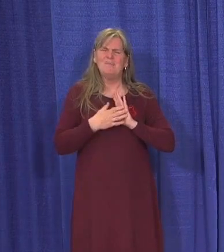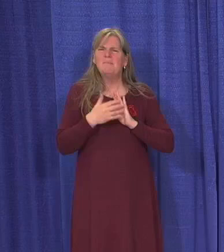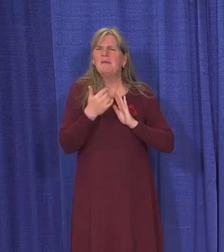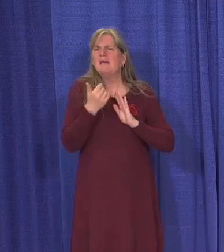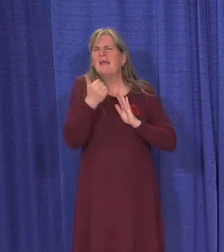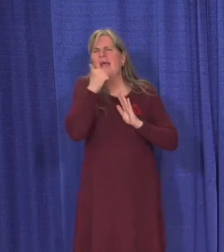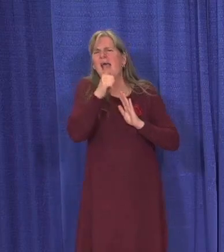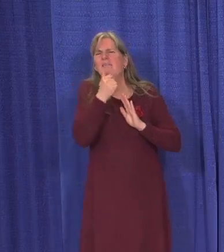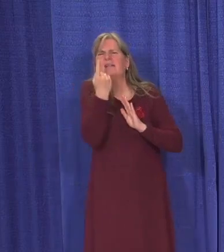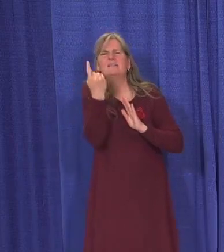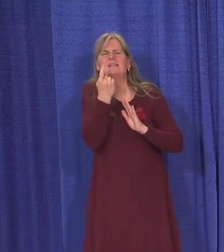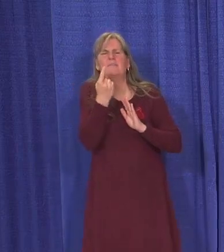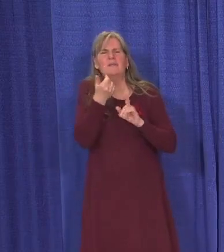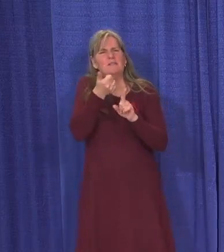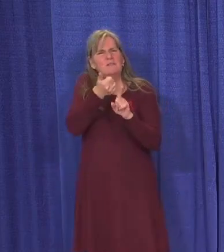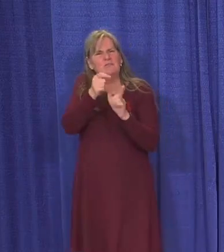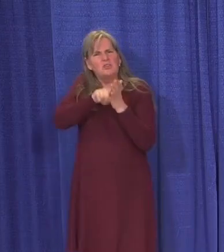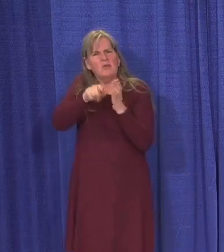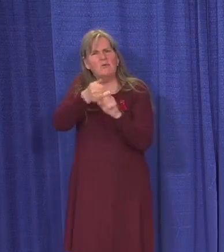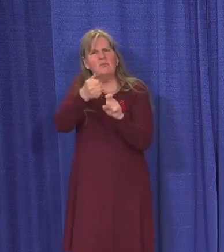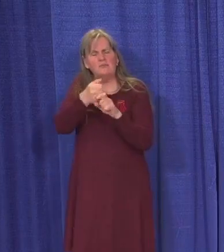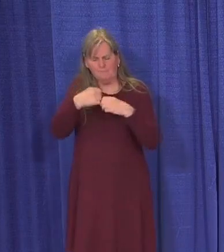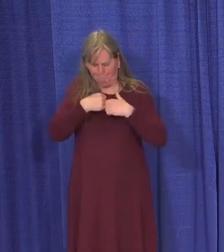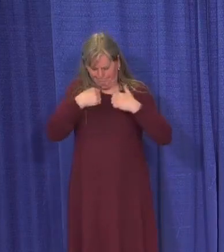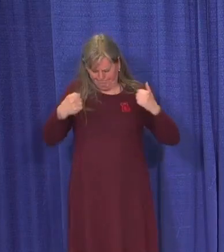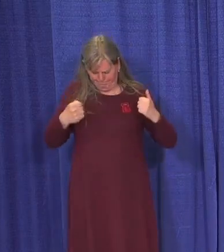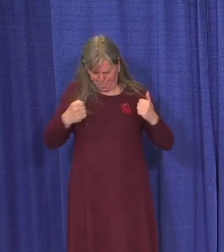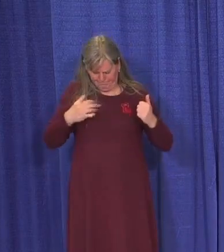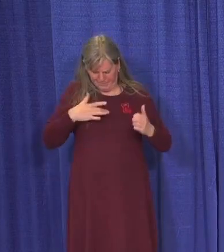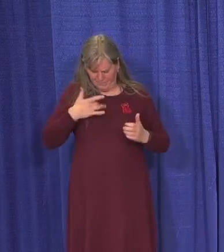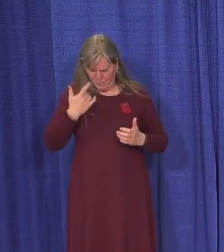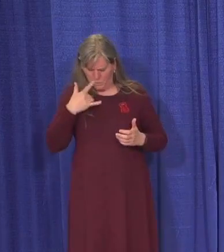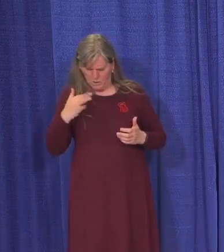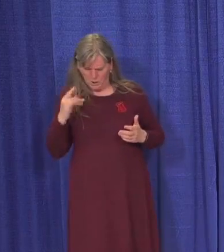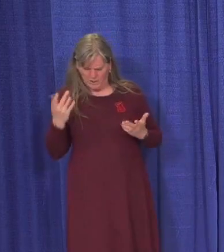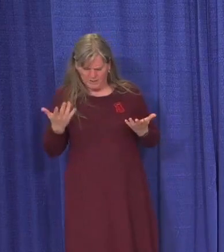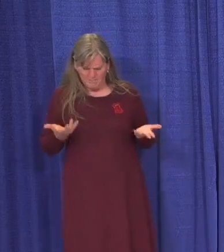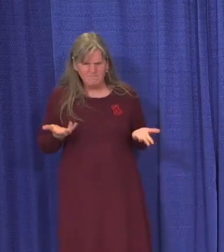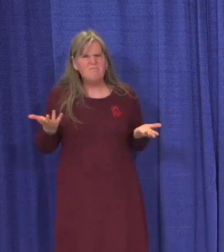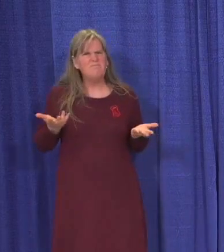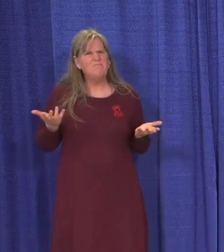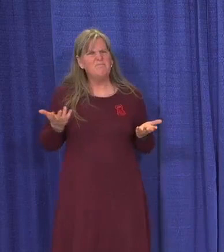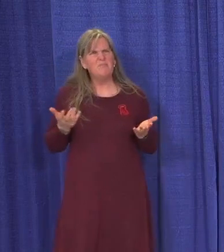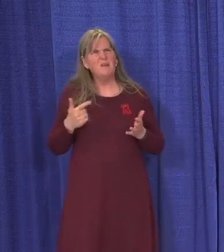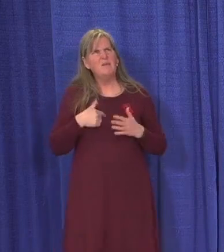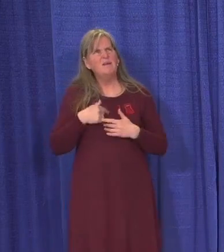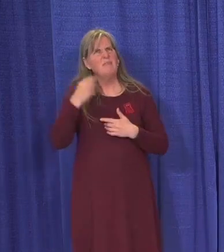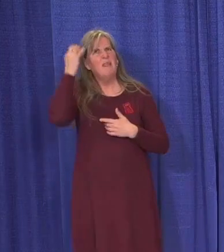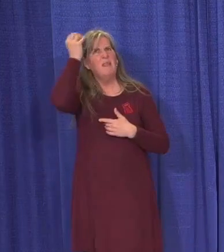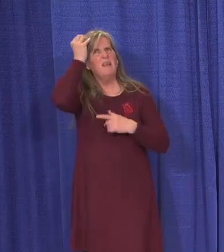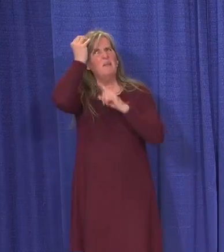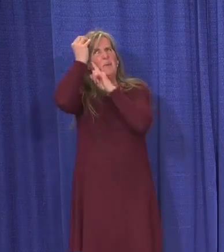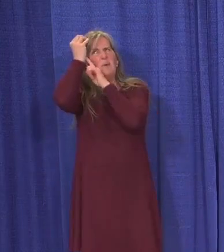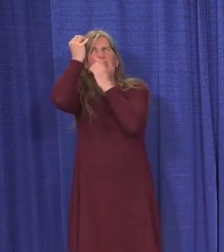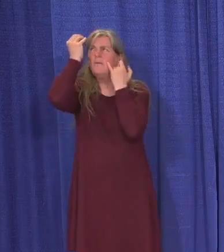feeling happy every day. We are encouraging you to embrace all your emotions and get real about how you are